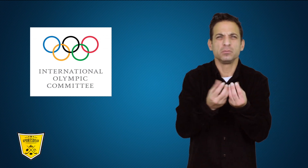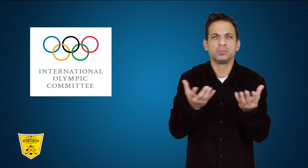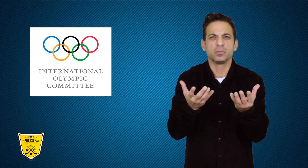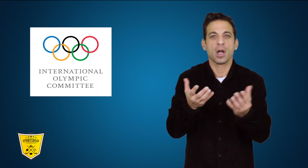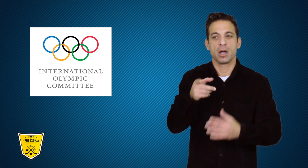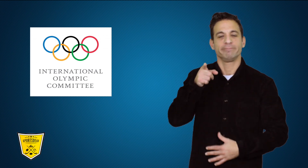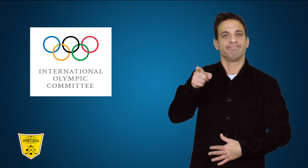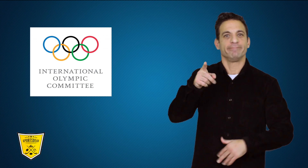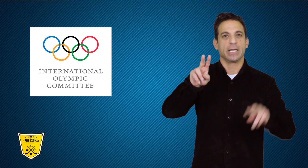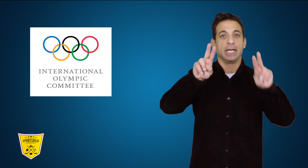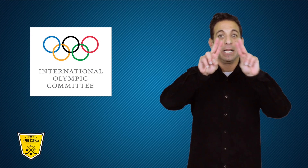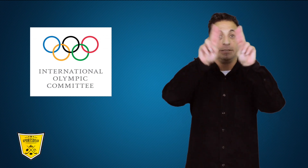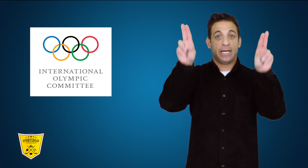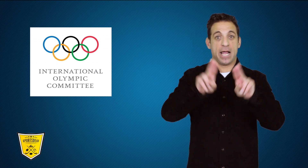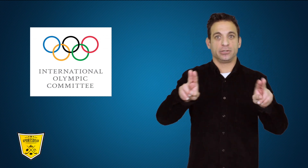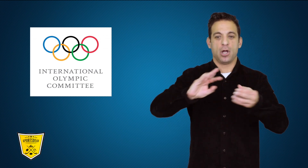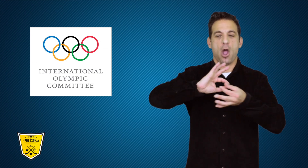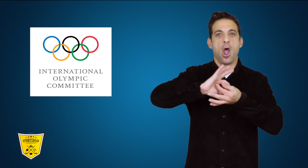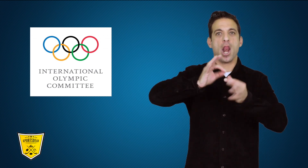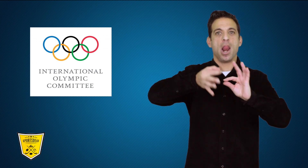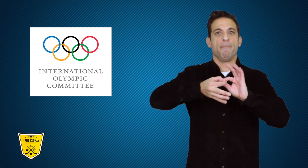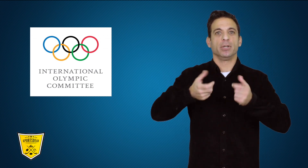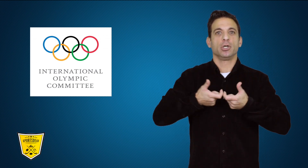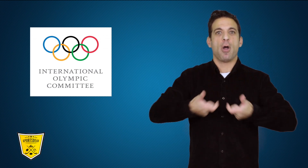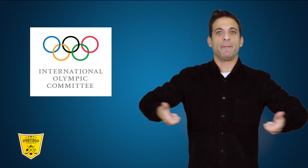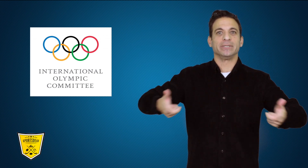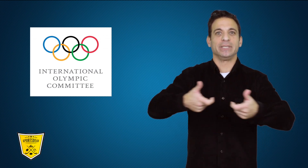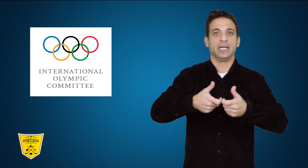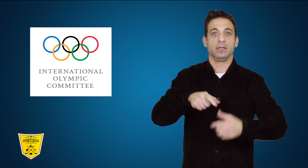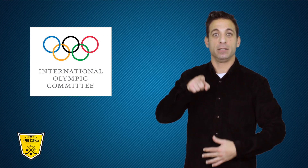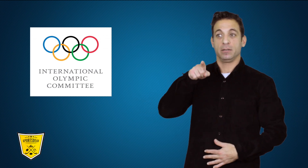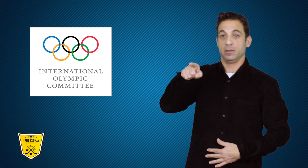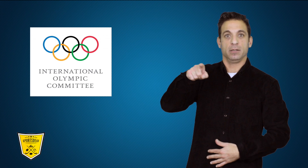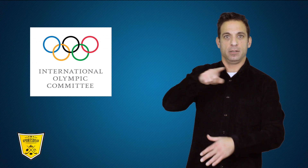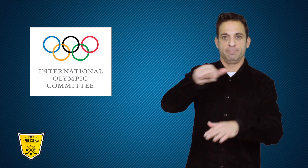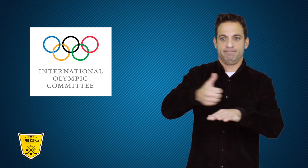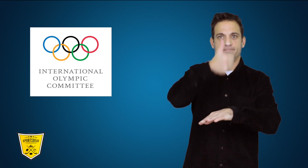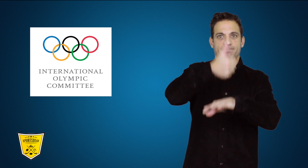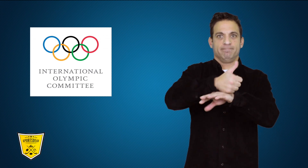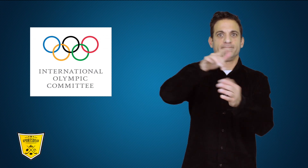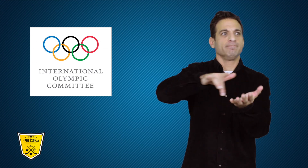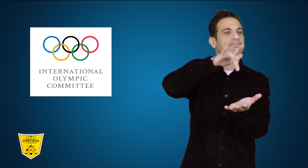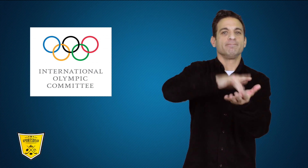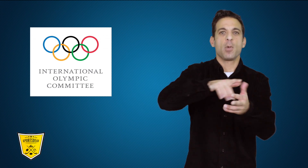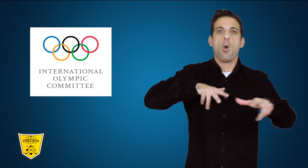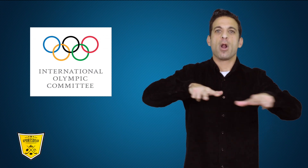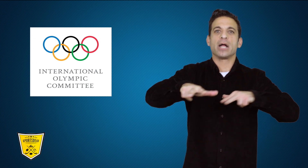The International Olympic Committee is a non-governmental